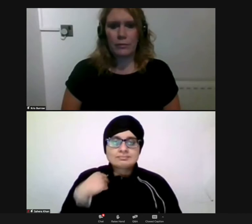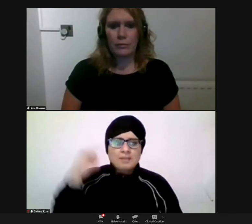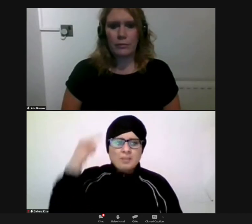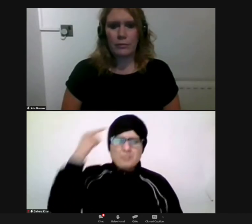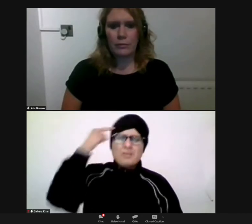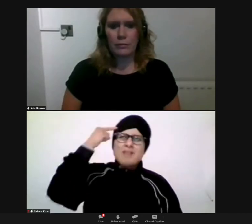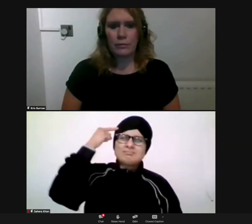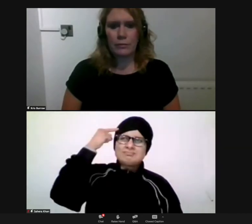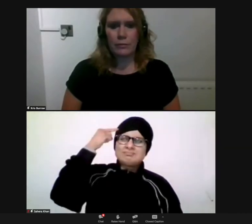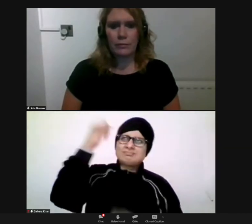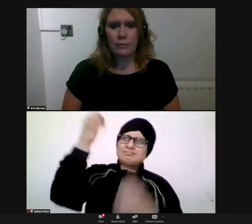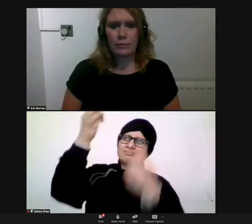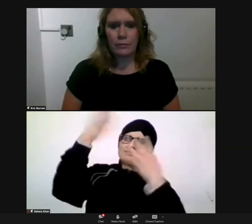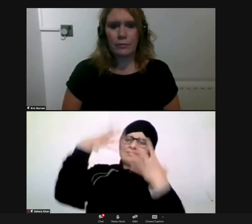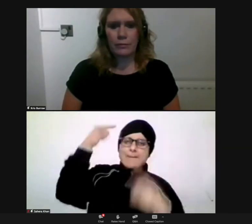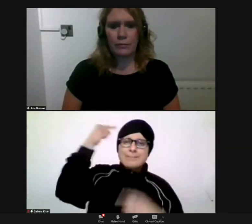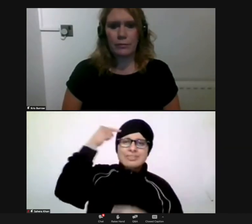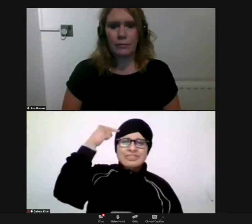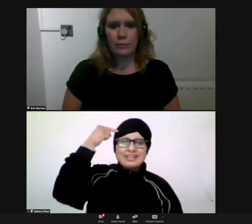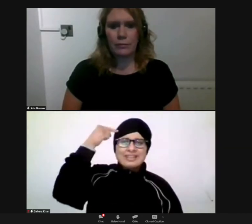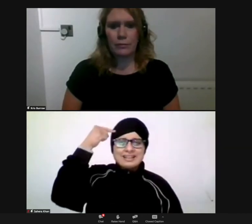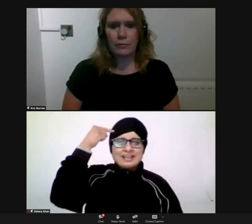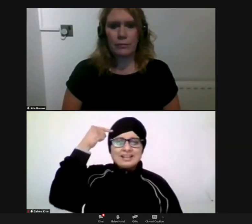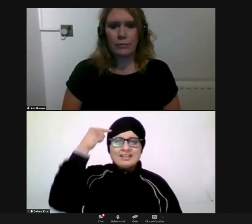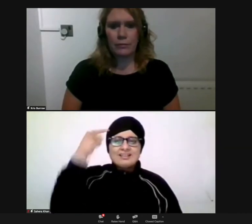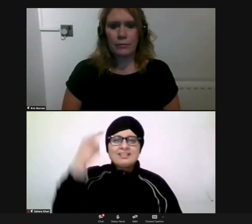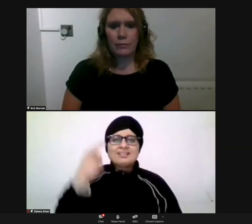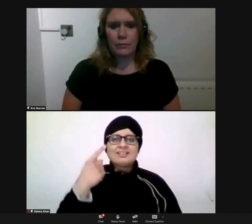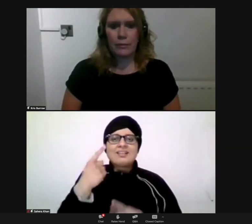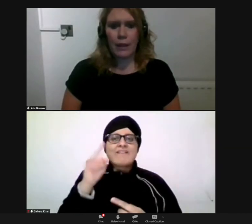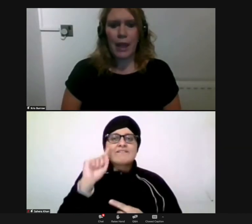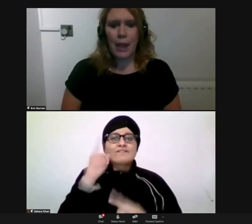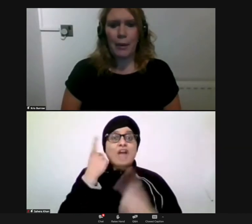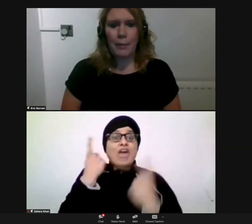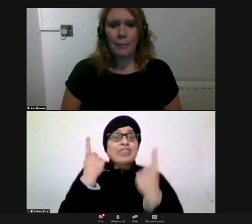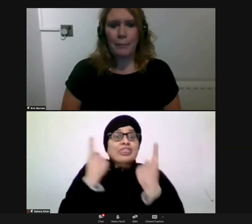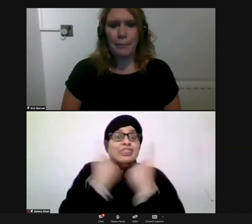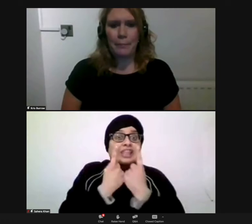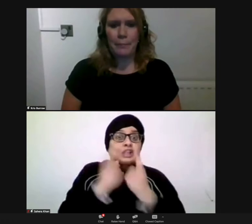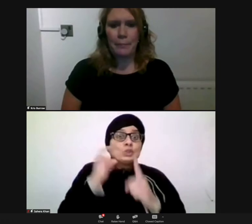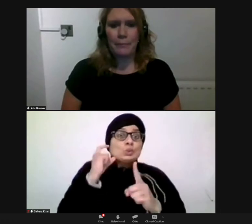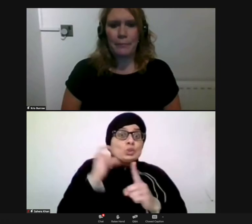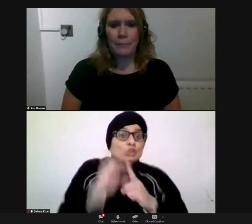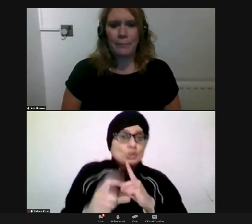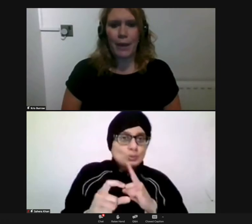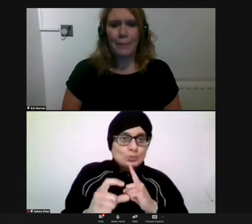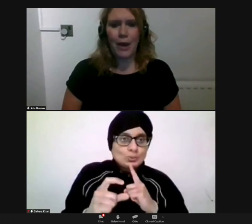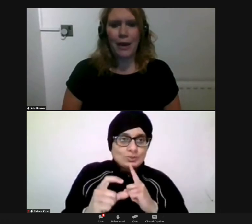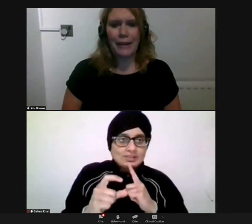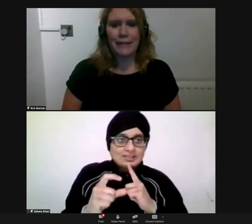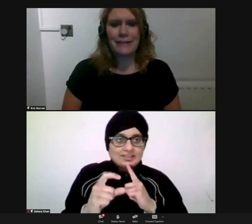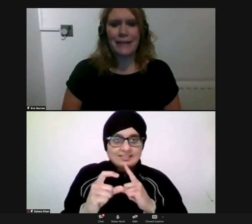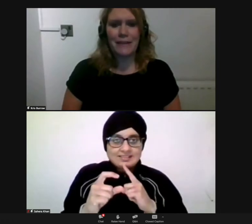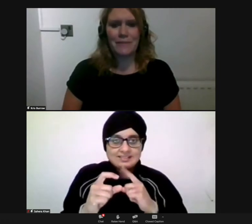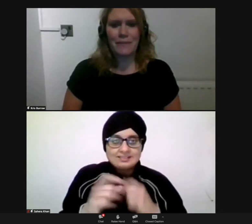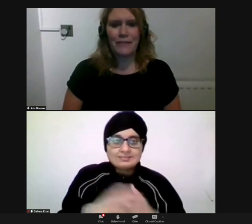title of this poem. My mind gives me the first